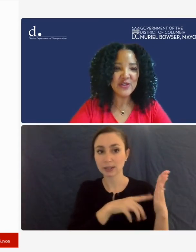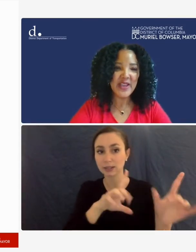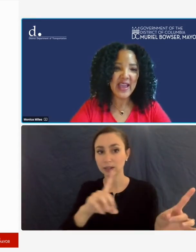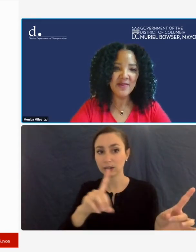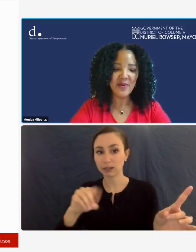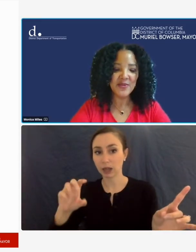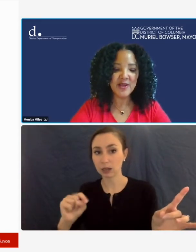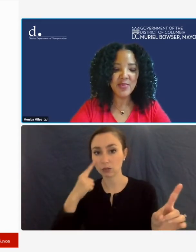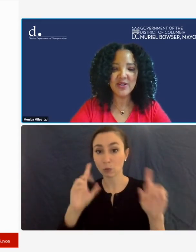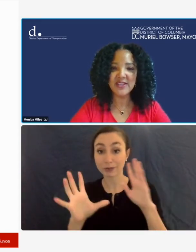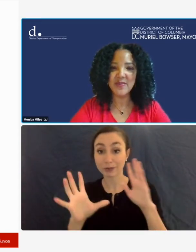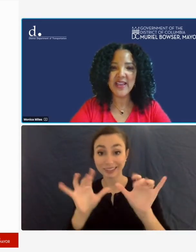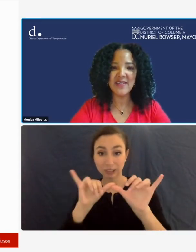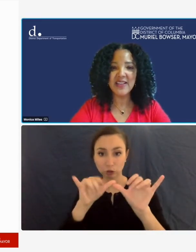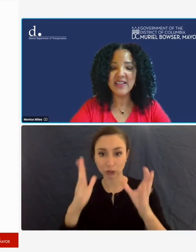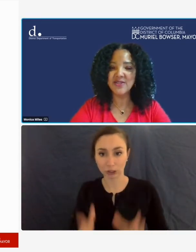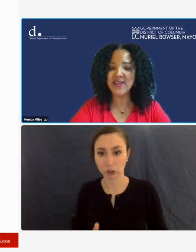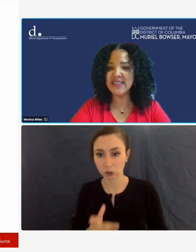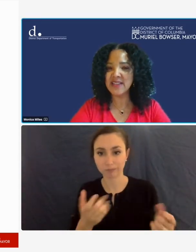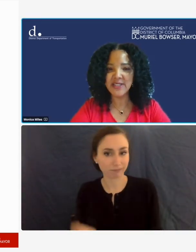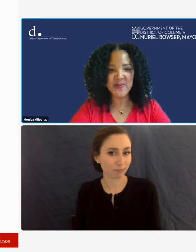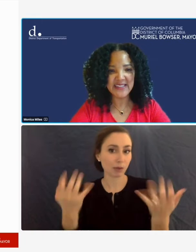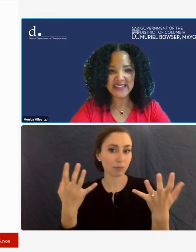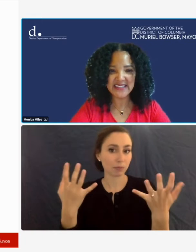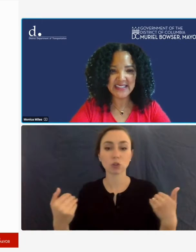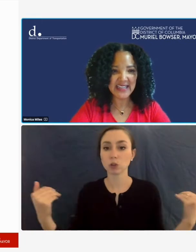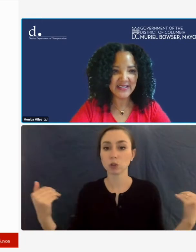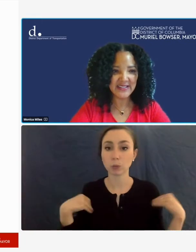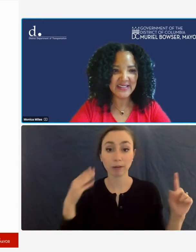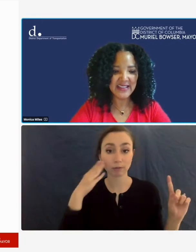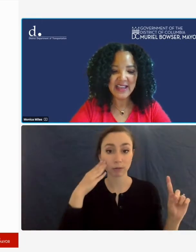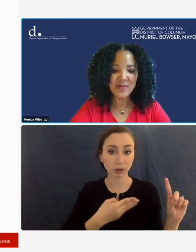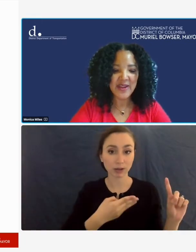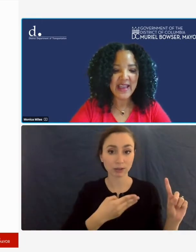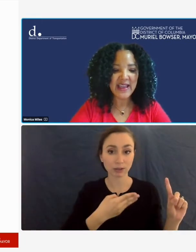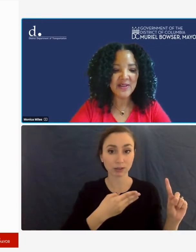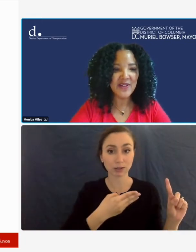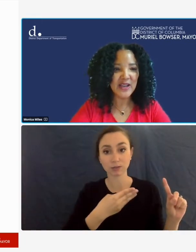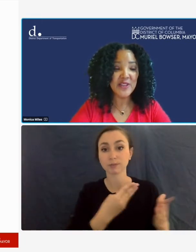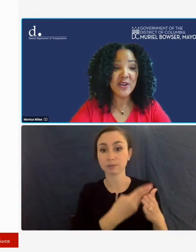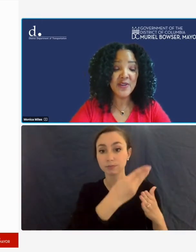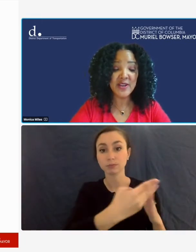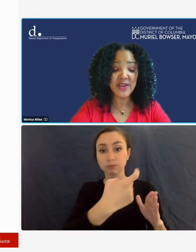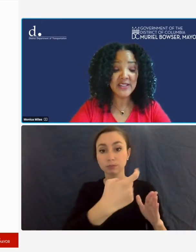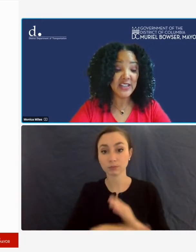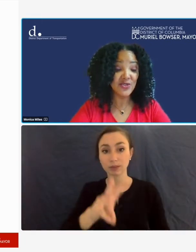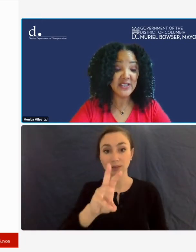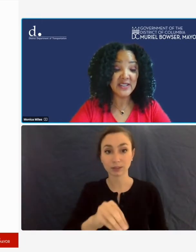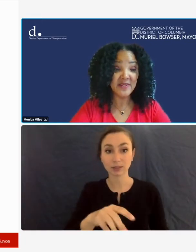have the components we have direct salary expenses sixty dollars we have um the overhead rate is 175